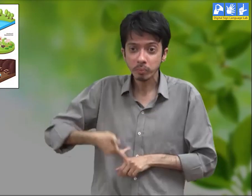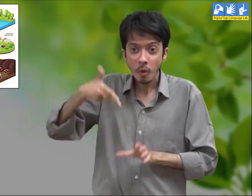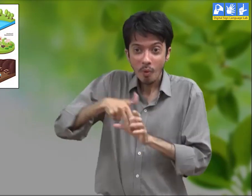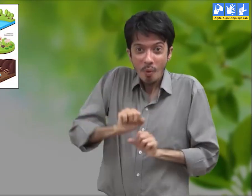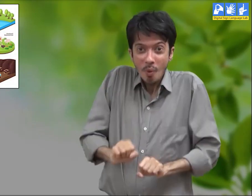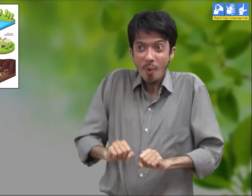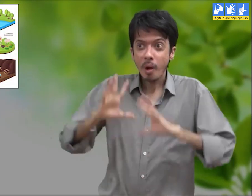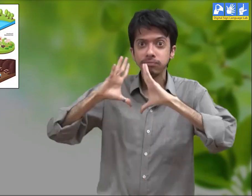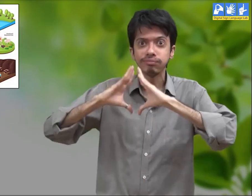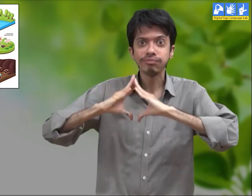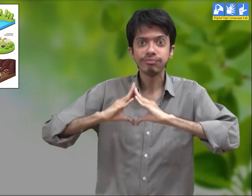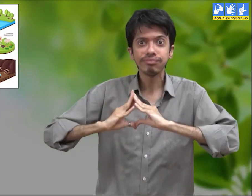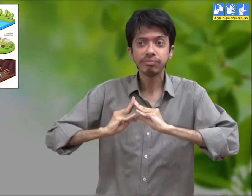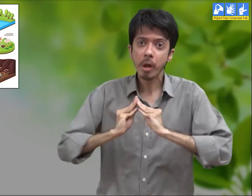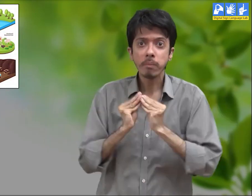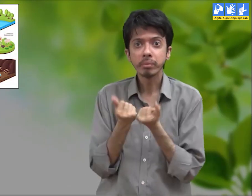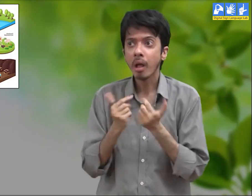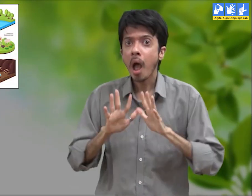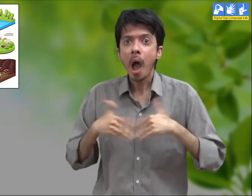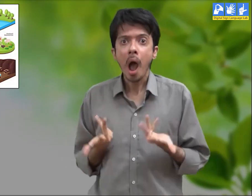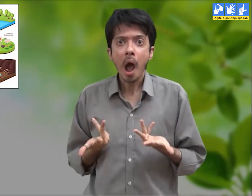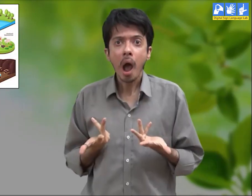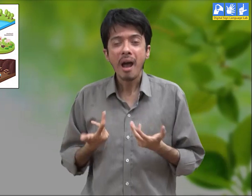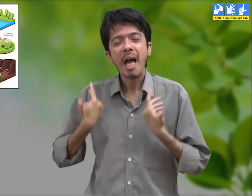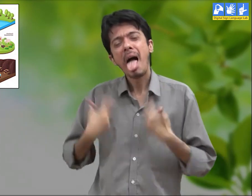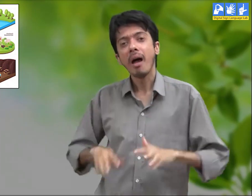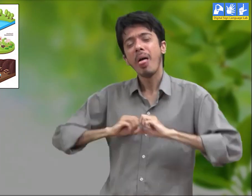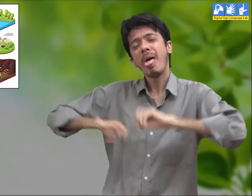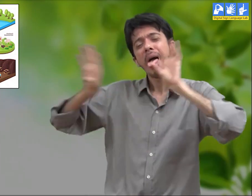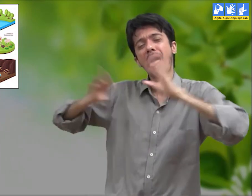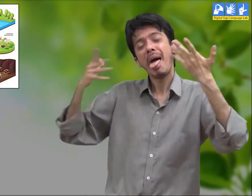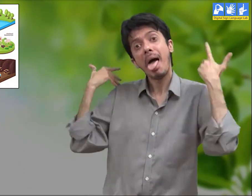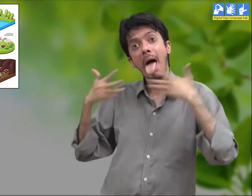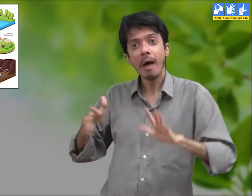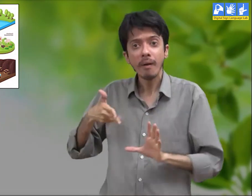then we will run out of petrol and diesel because they are limited on earth.